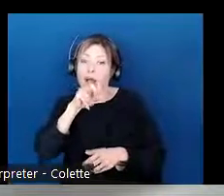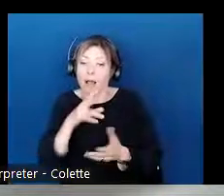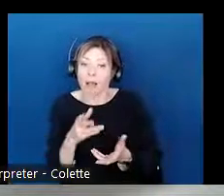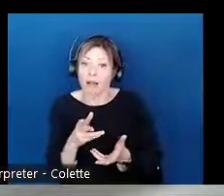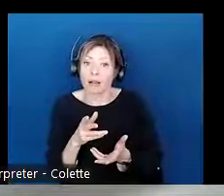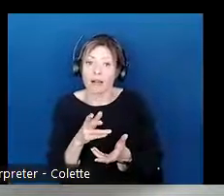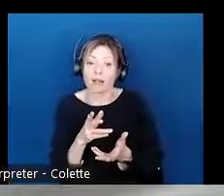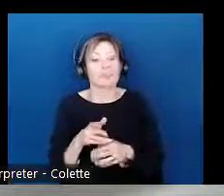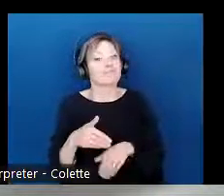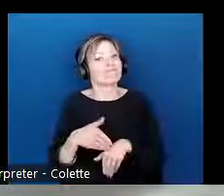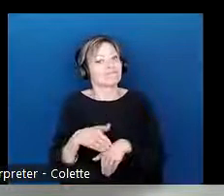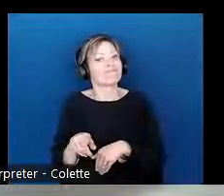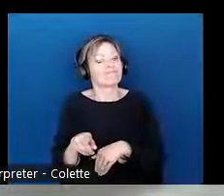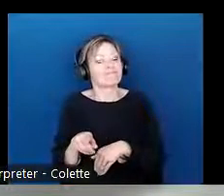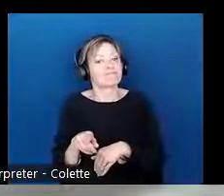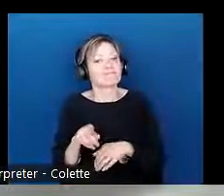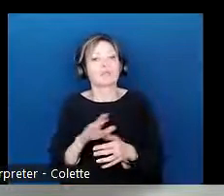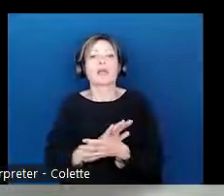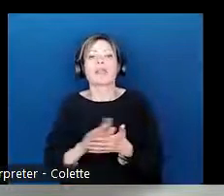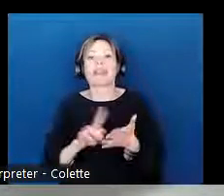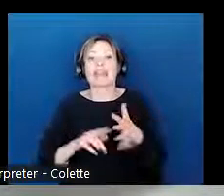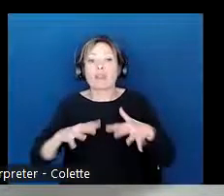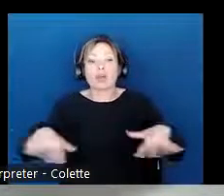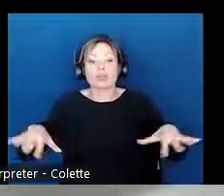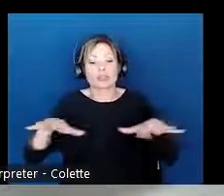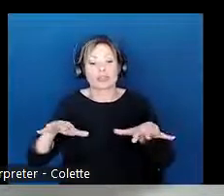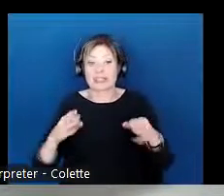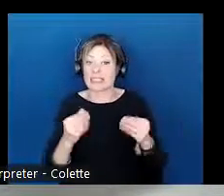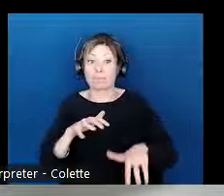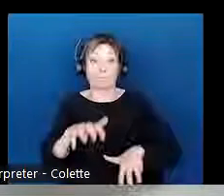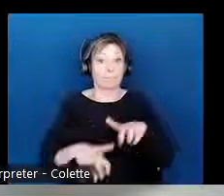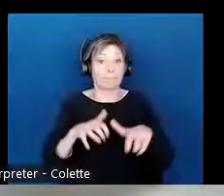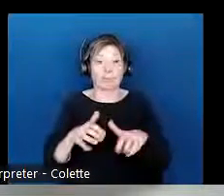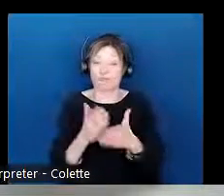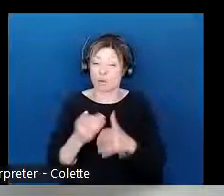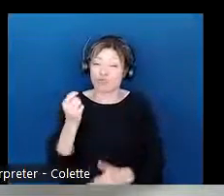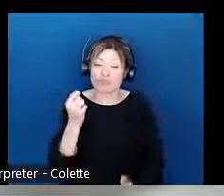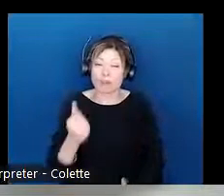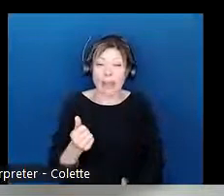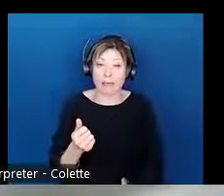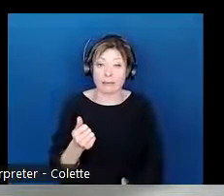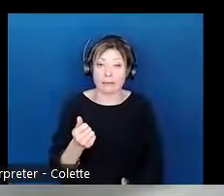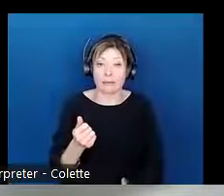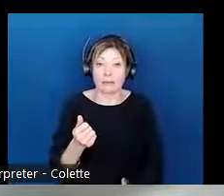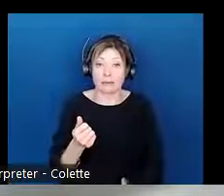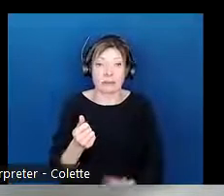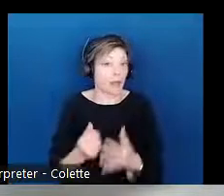the uh heathlands we have some of the rarest species of um reptiles plants and